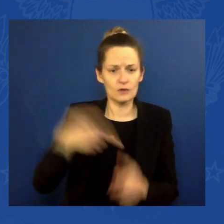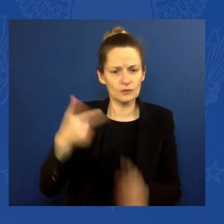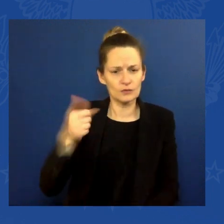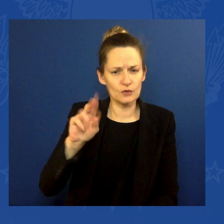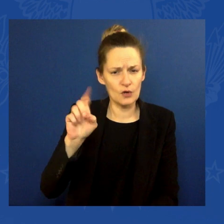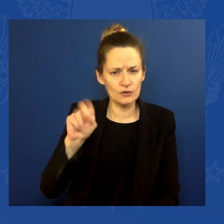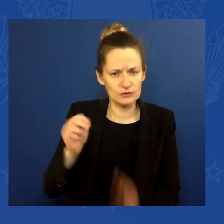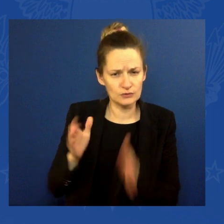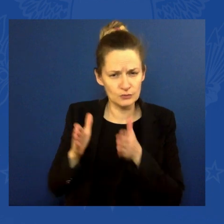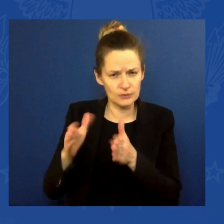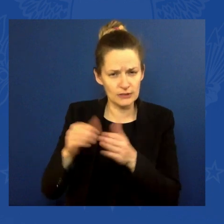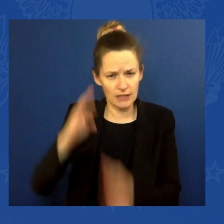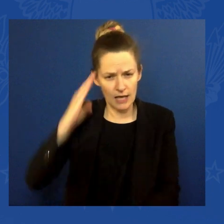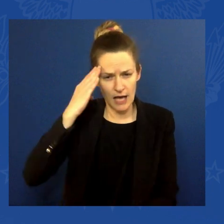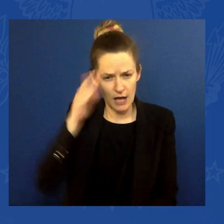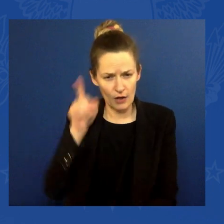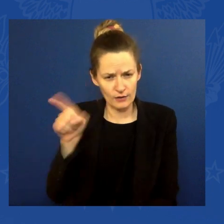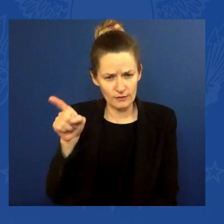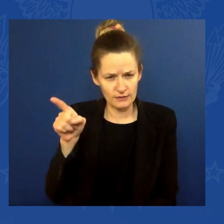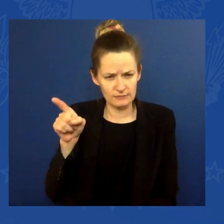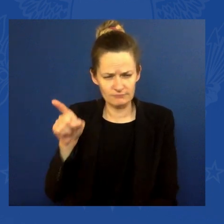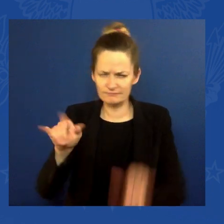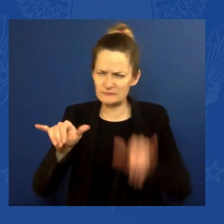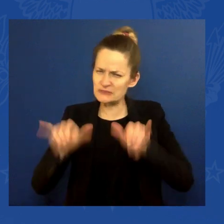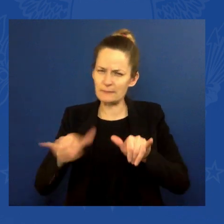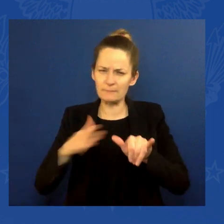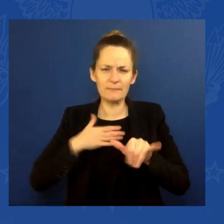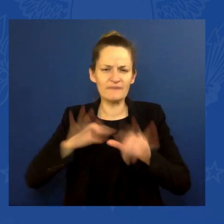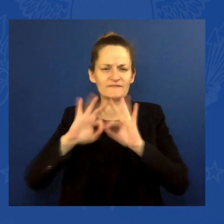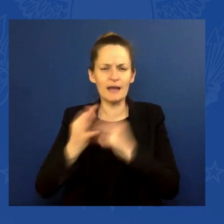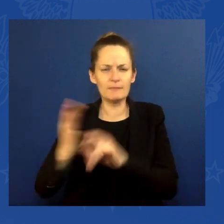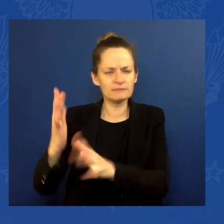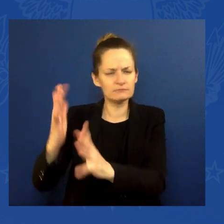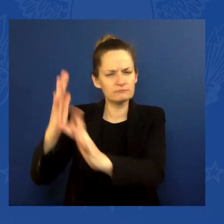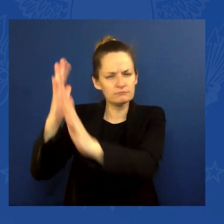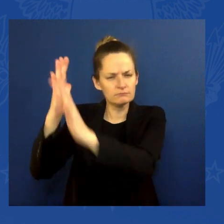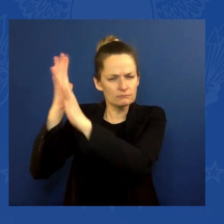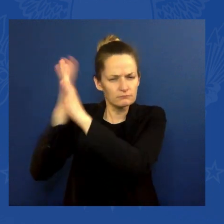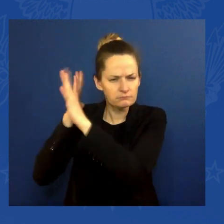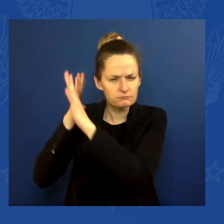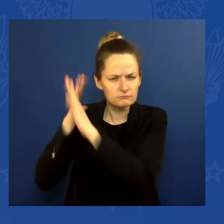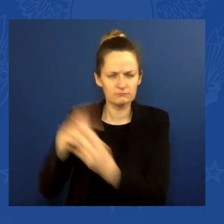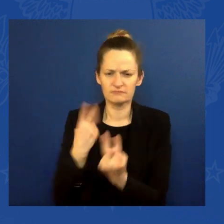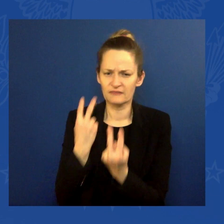We visited a church in County Louth, where the Finnegans were baptized, at Cooley Peninsula,